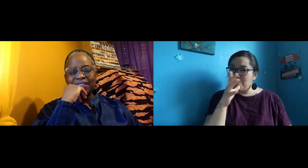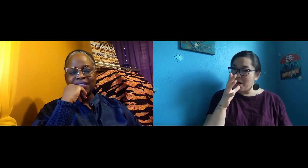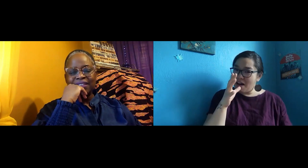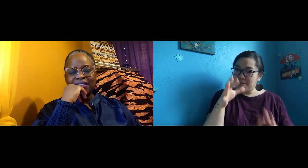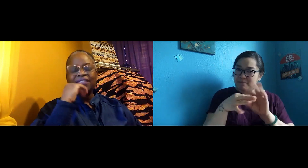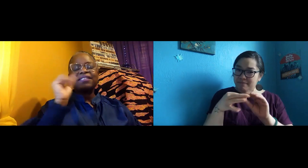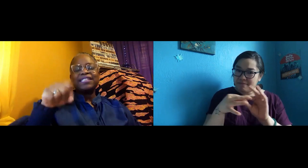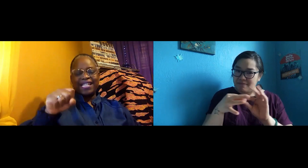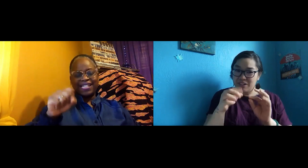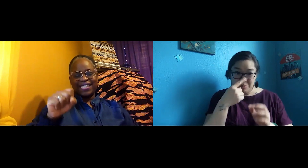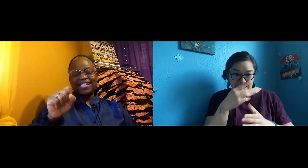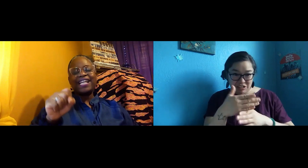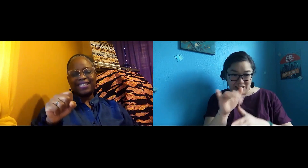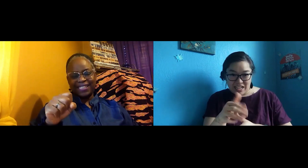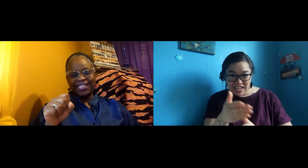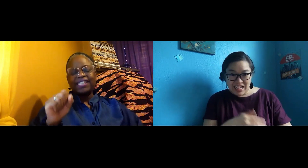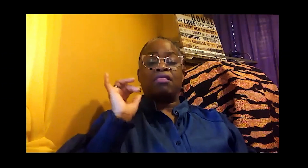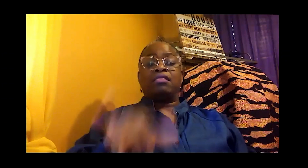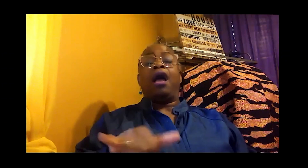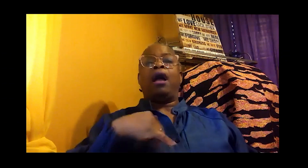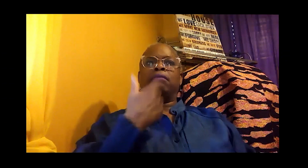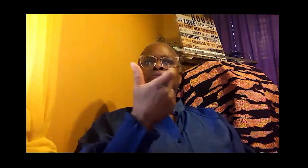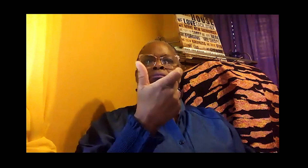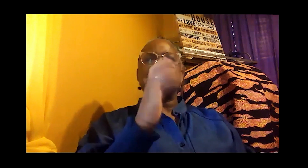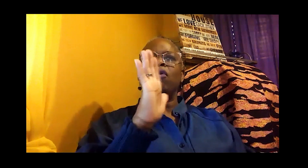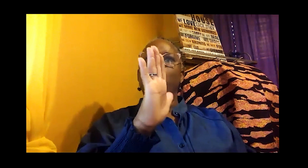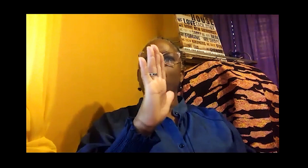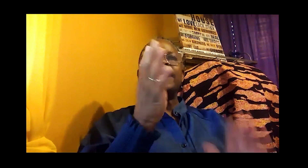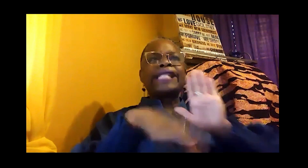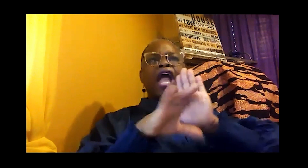someone on TV for the first time, and asking your mother about it. Would you mind sharing